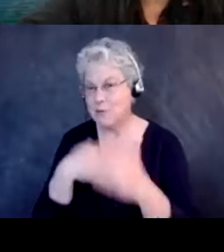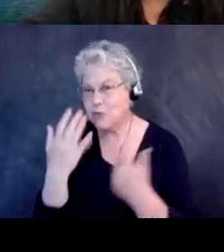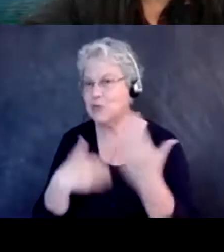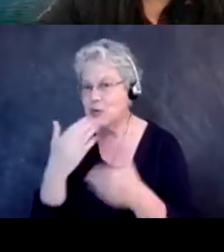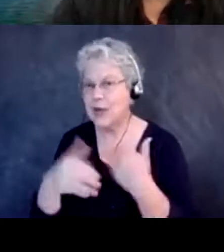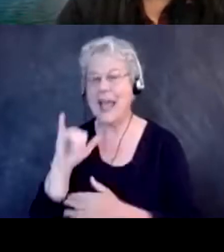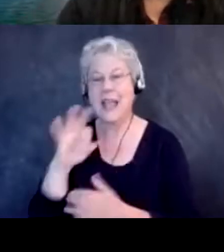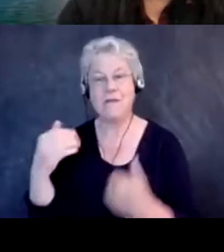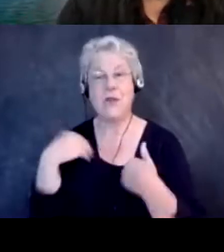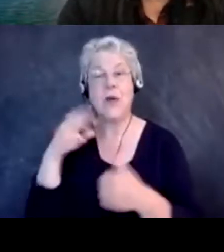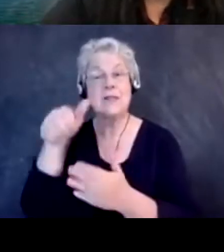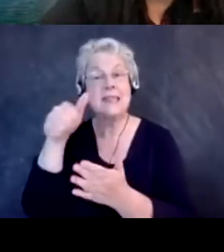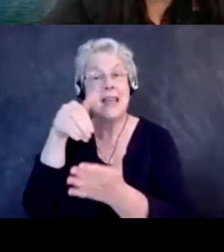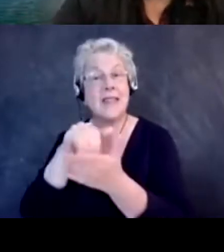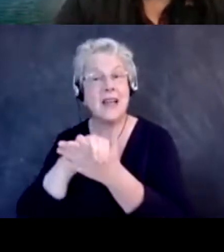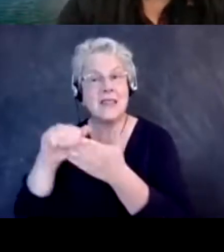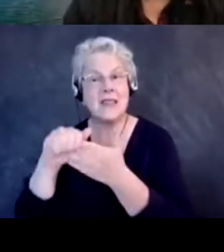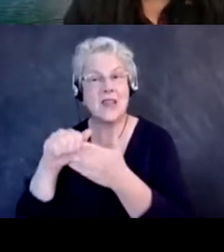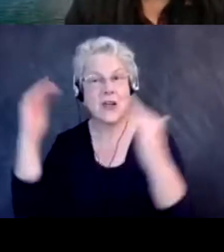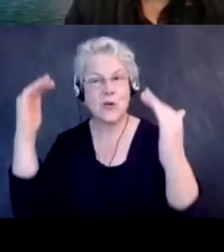ten thousand dollars? Like what's a quick start project you can do in your community right now?